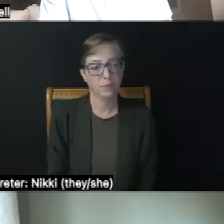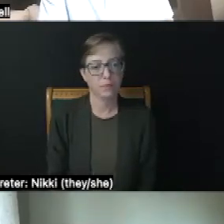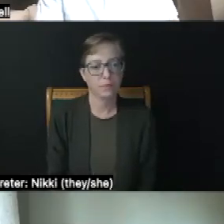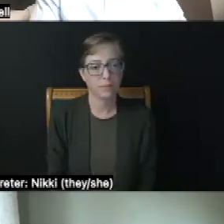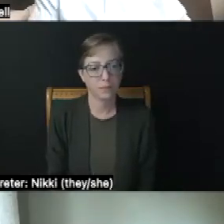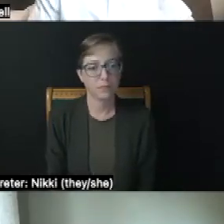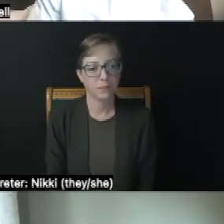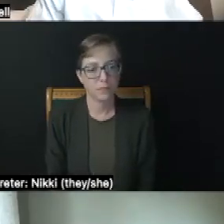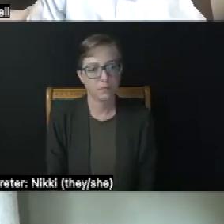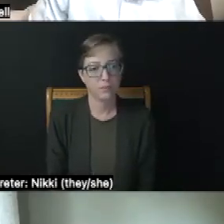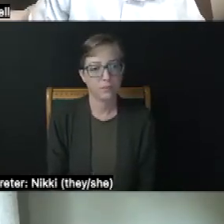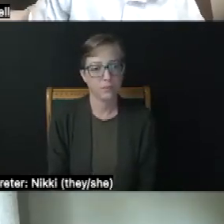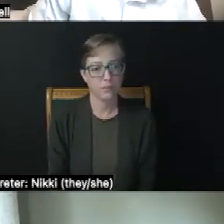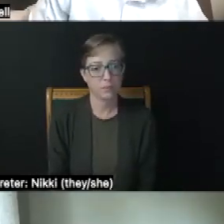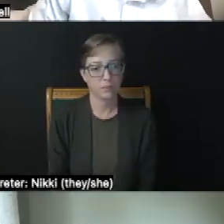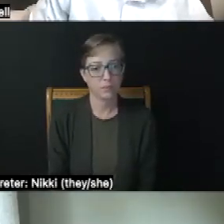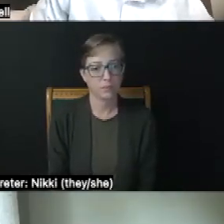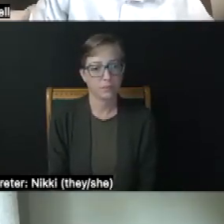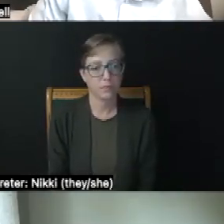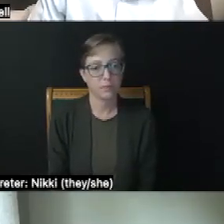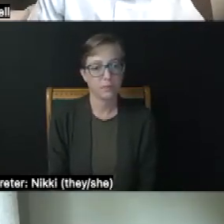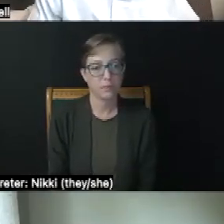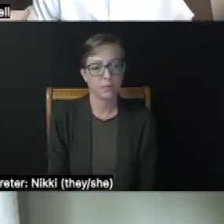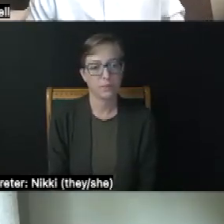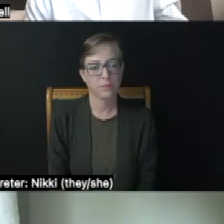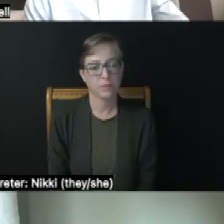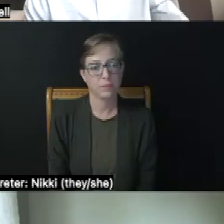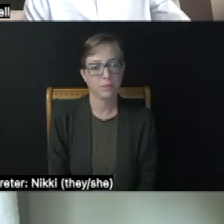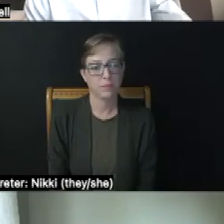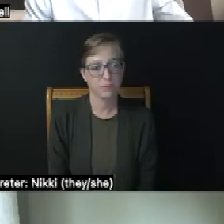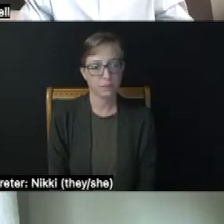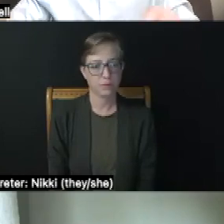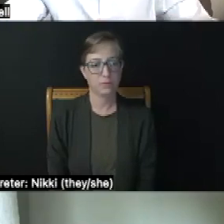out how they stayed safe during the pandemic. People using self directed